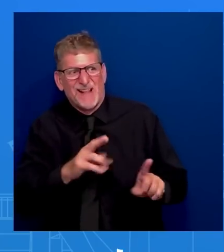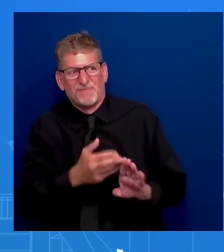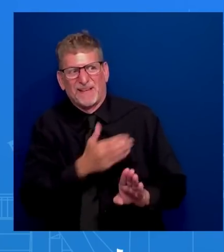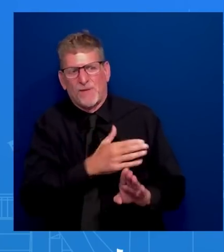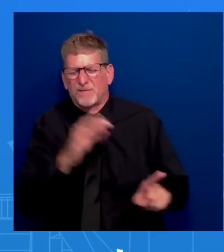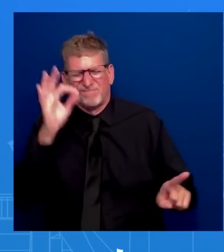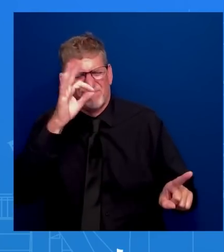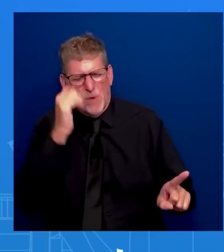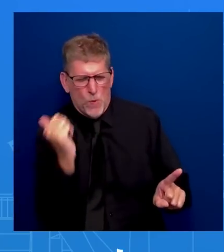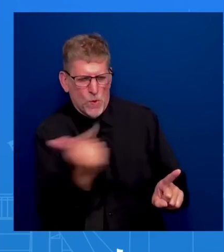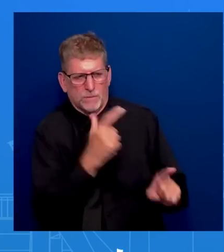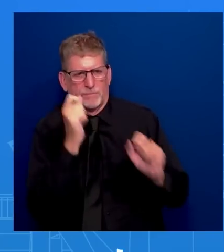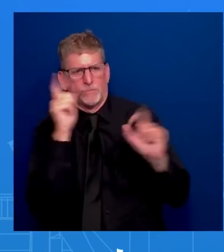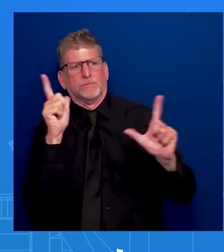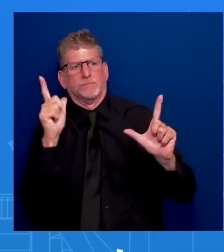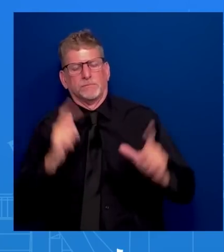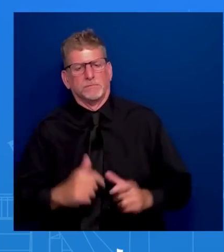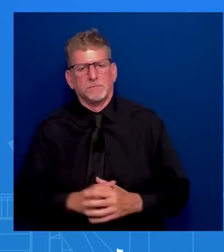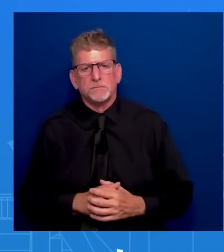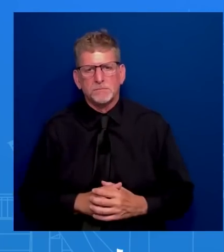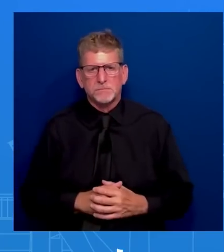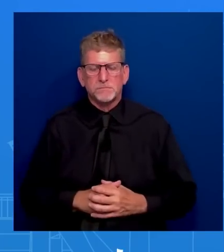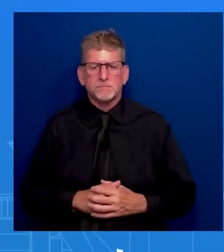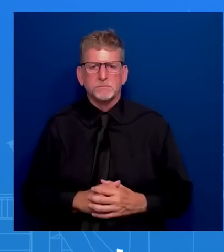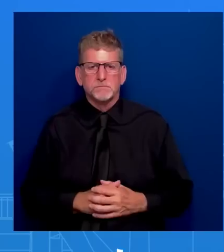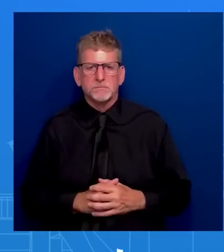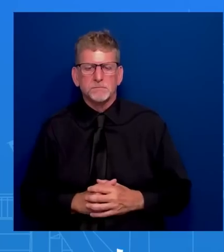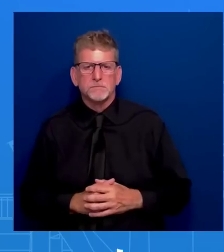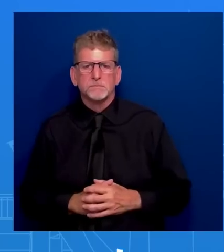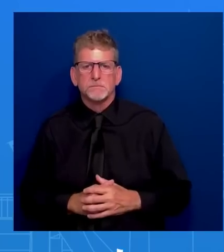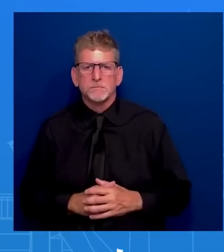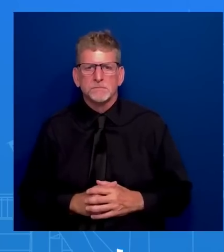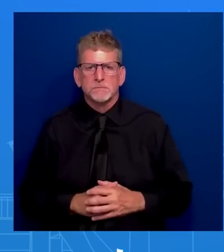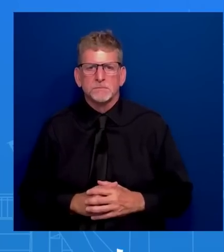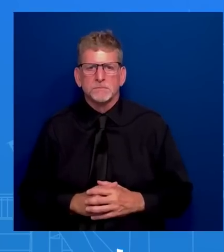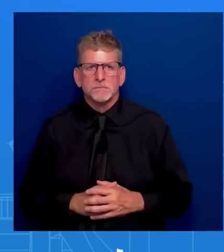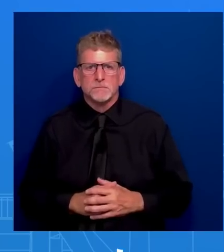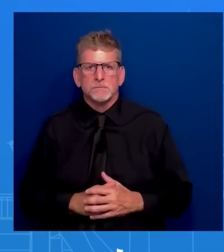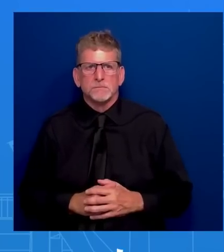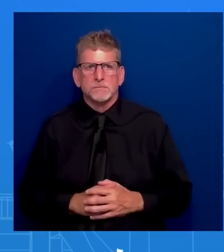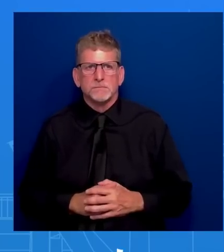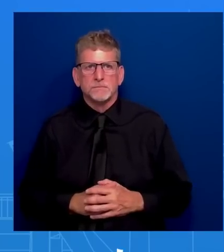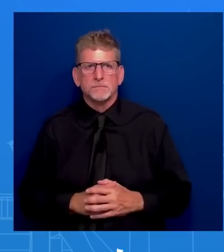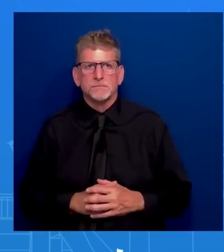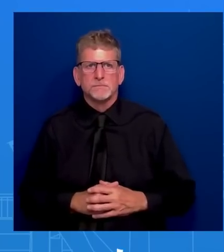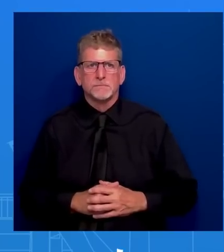between the Justice Department and President Biden? The Press: One question for Africa, Karine? Ms. Jean-Pierre: I'm going to come back, guys. The Press: Thank you.